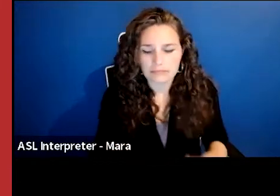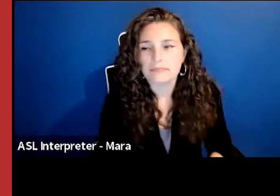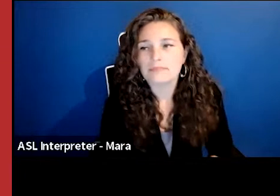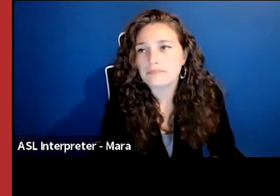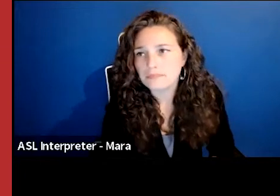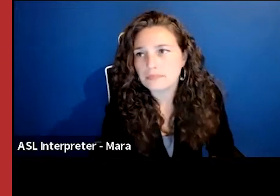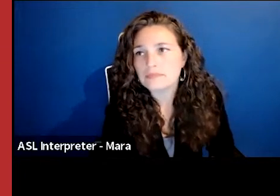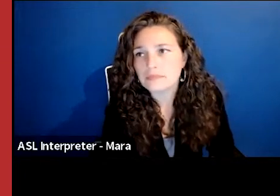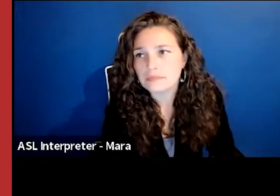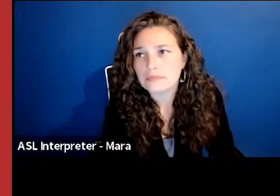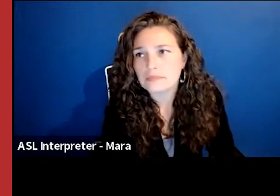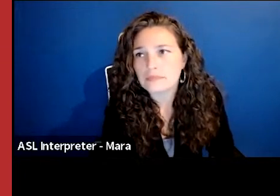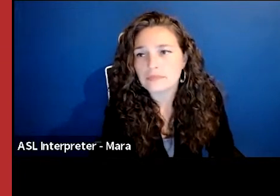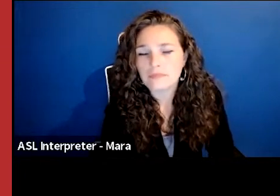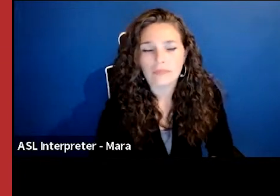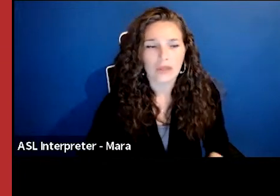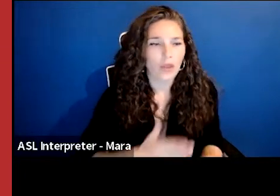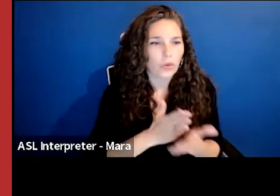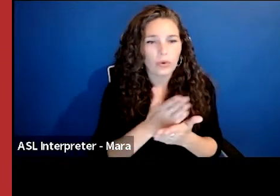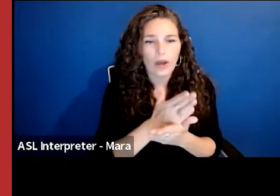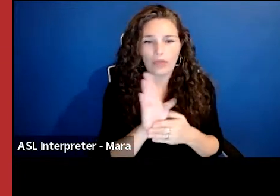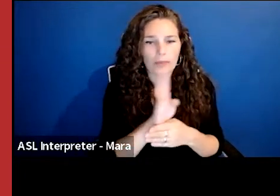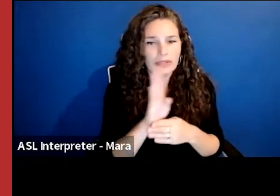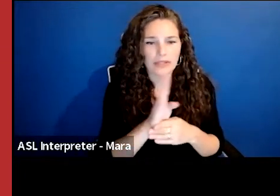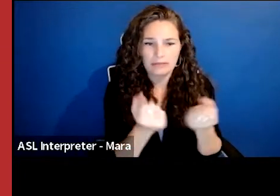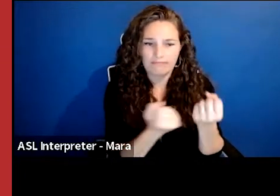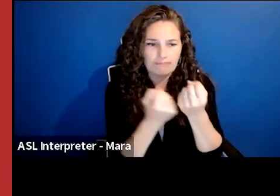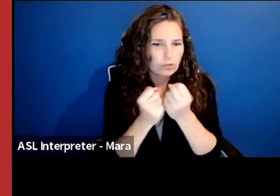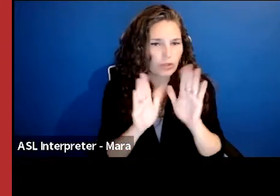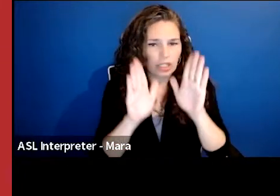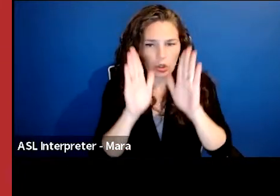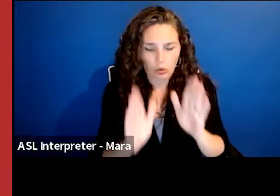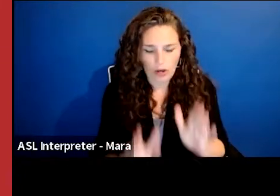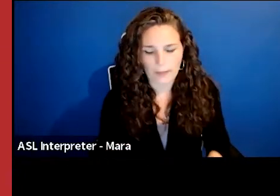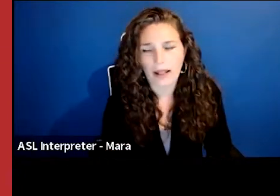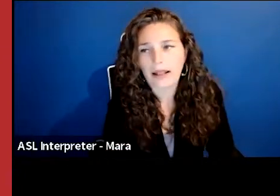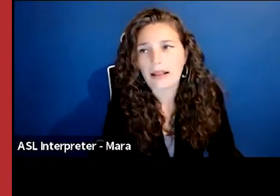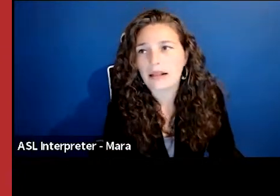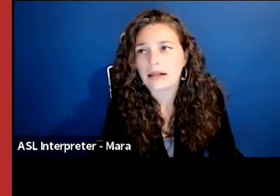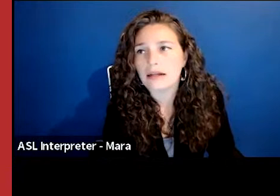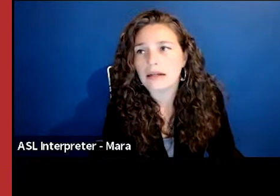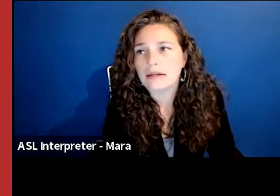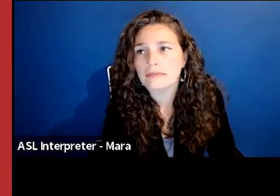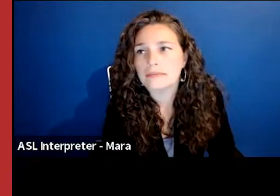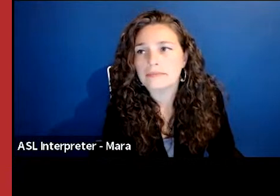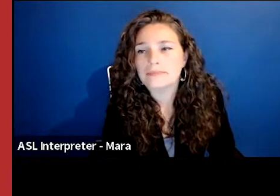And it's an incredible group of people that work with us. Another misconception I think you should know about